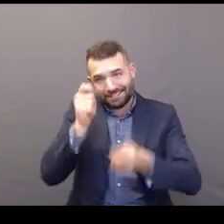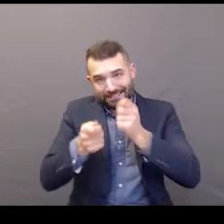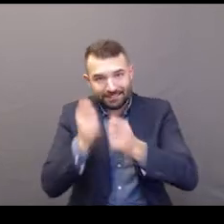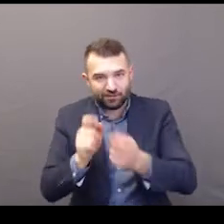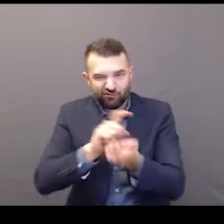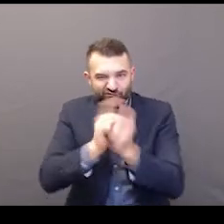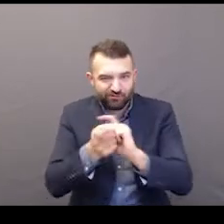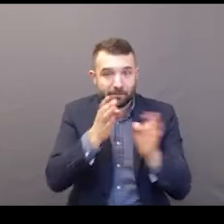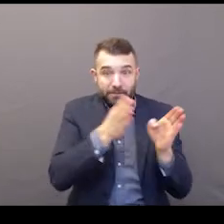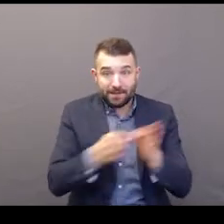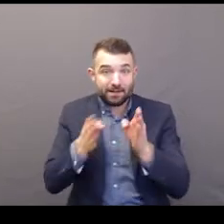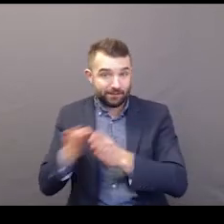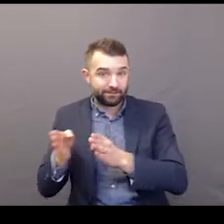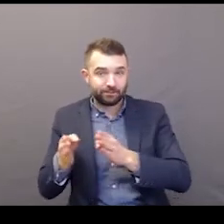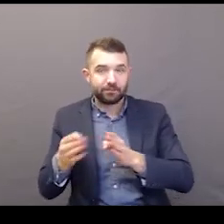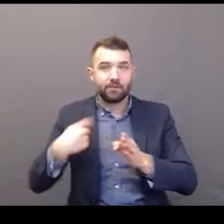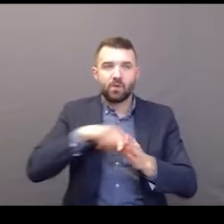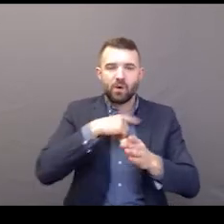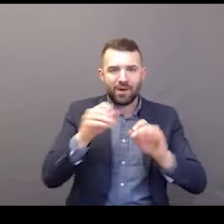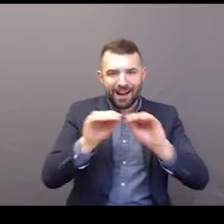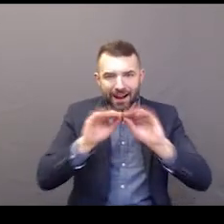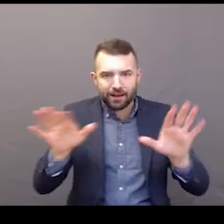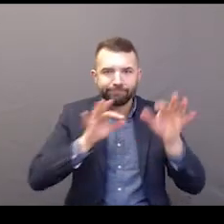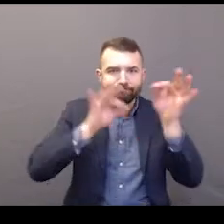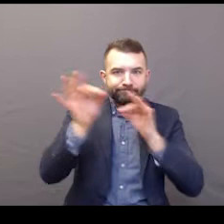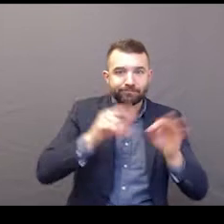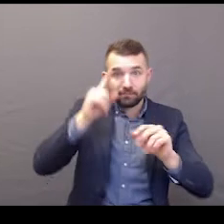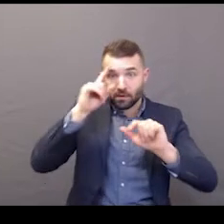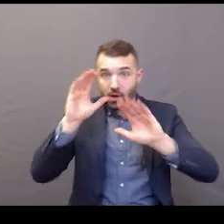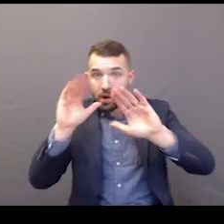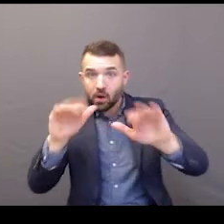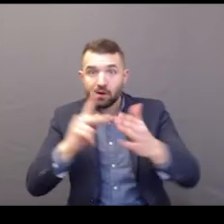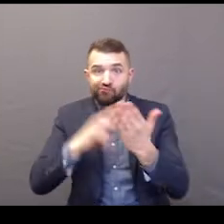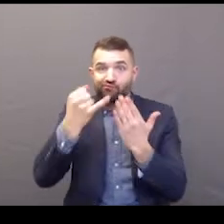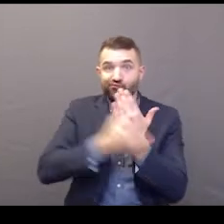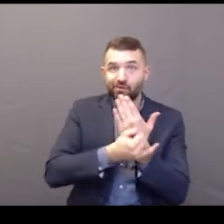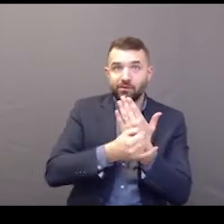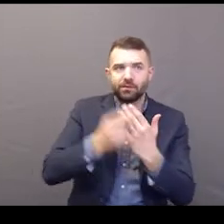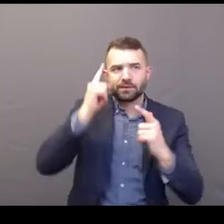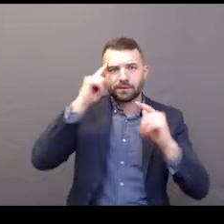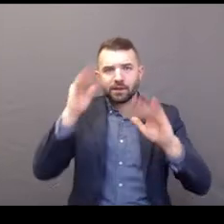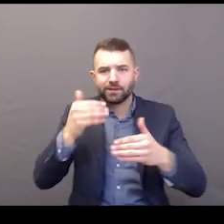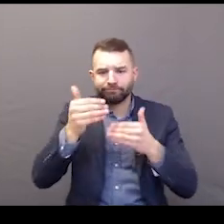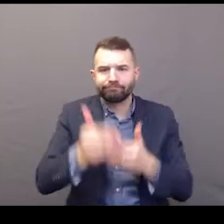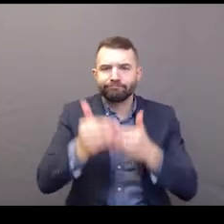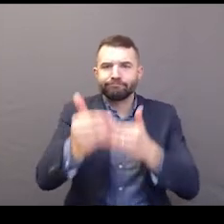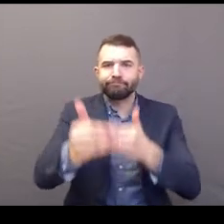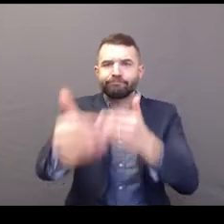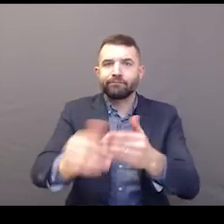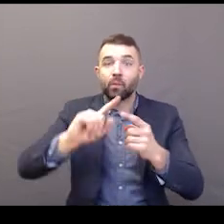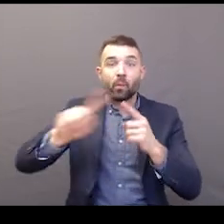about project delivery timelines by summer 2021. At this time, planning and design work on the